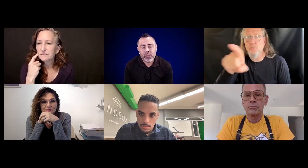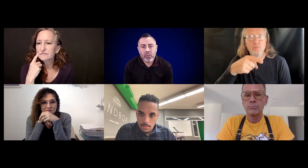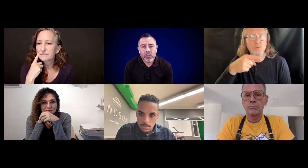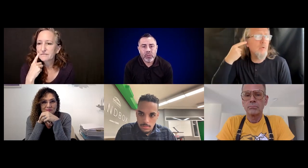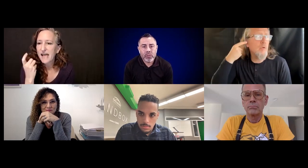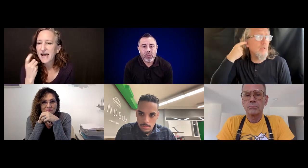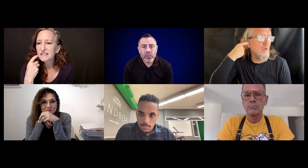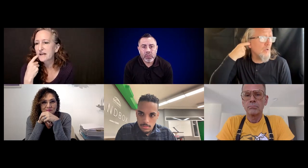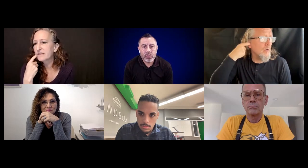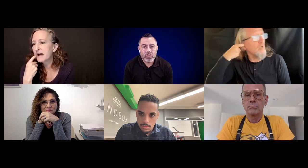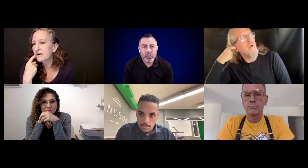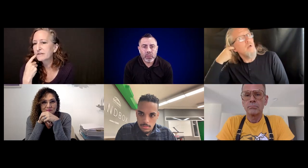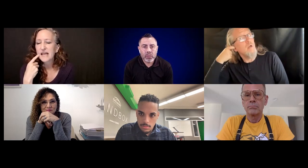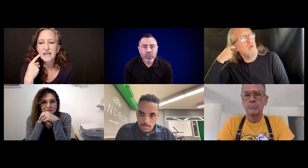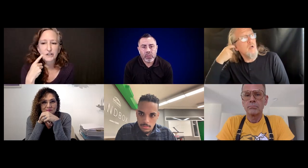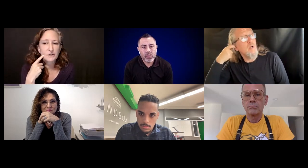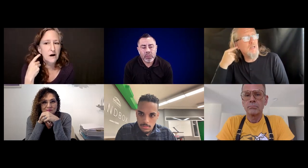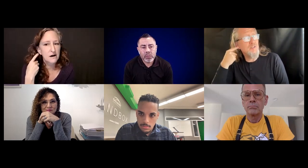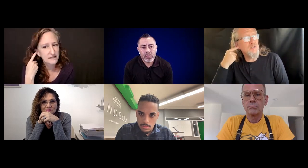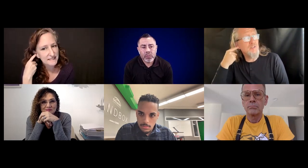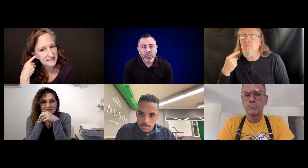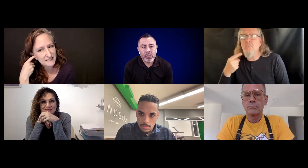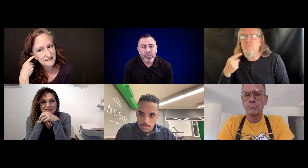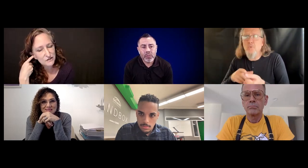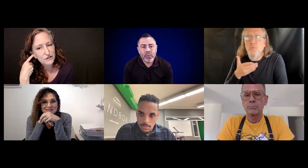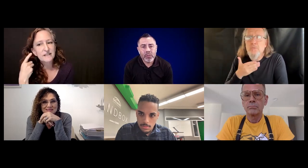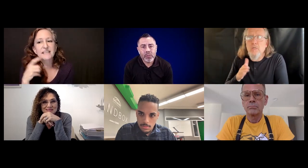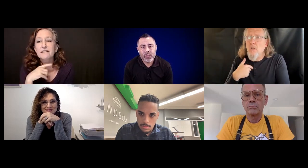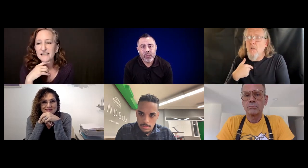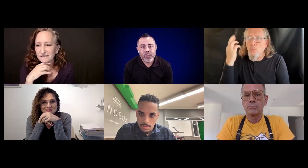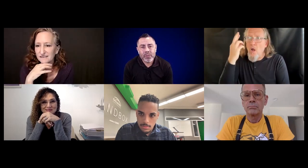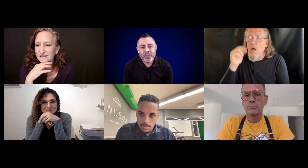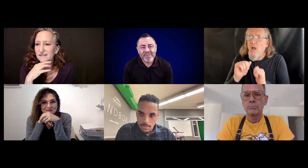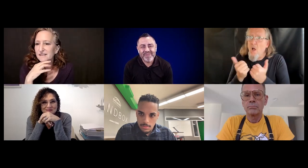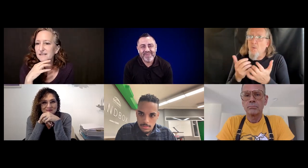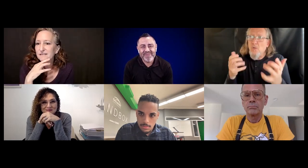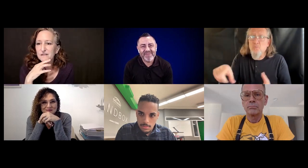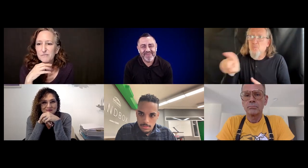The X on the mouth, and you are addicted to your hearing with music.